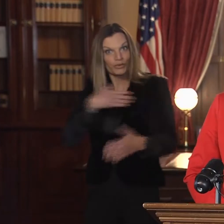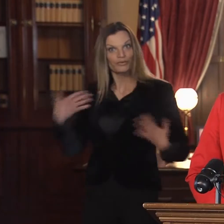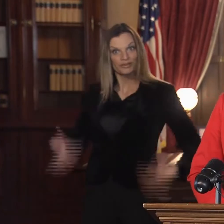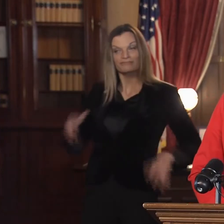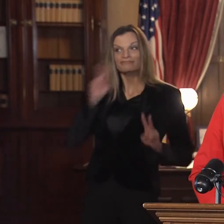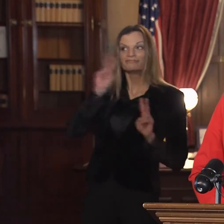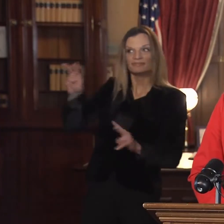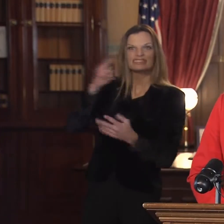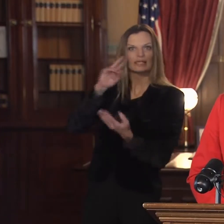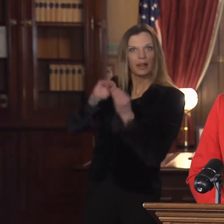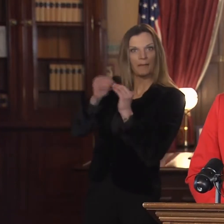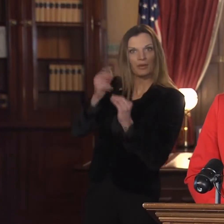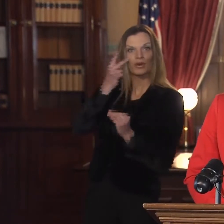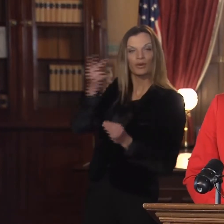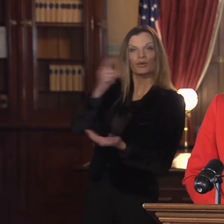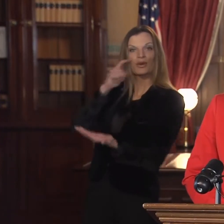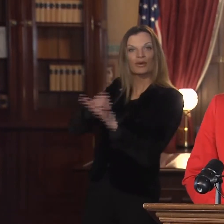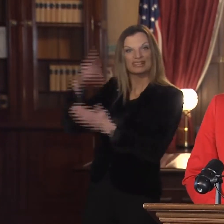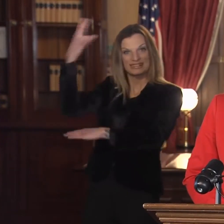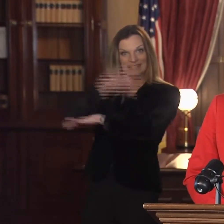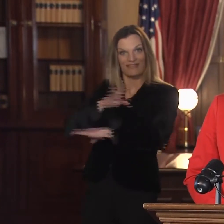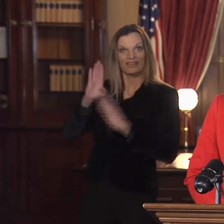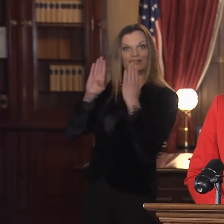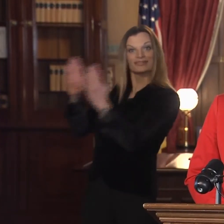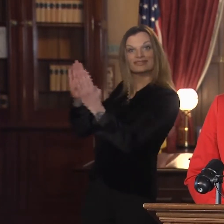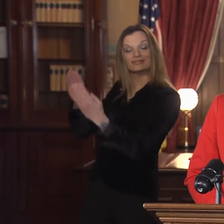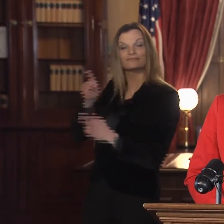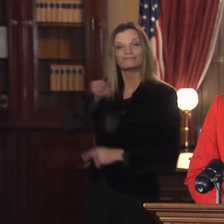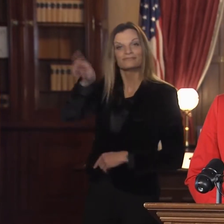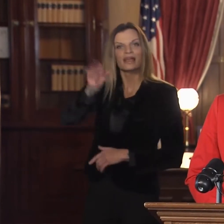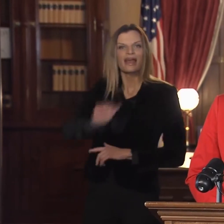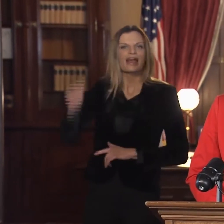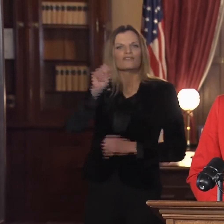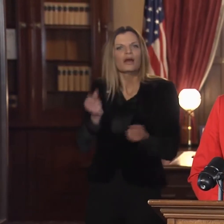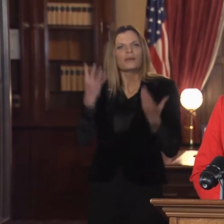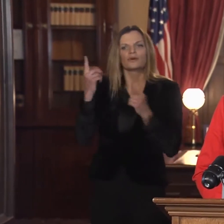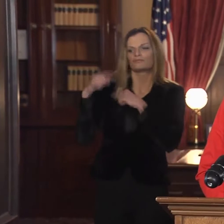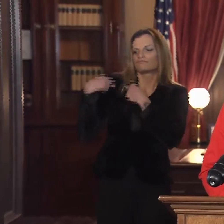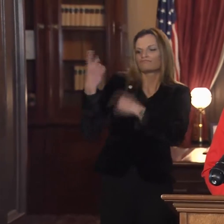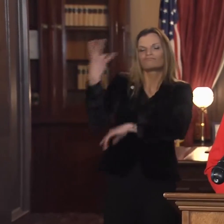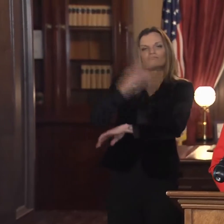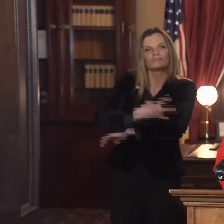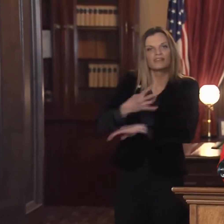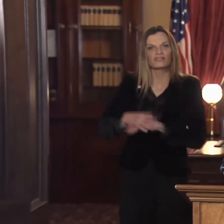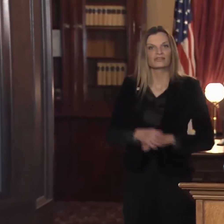GOOD NEWS IS IS HA WE ARE MAKING PROGRESS. IT IS WORKING.